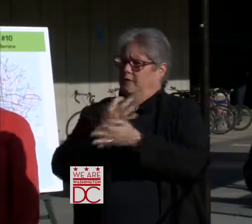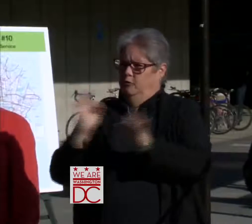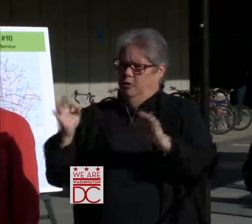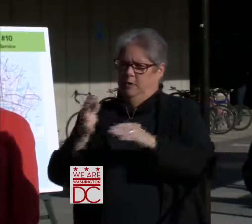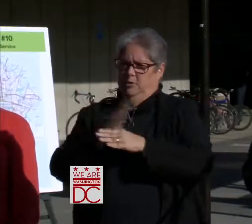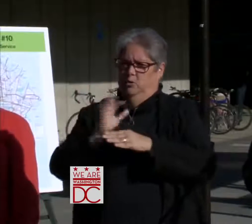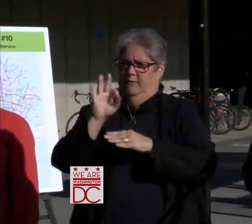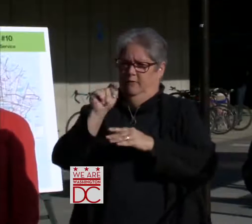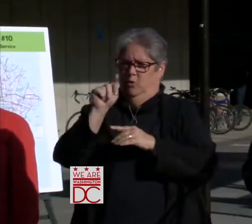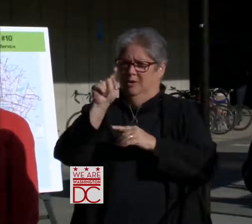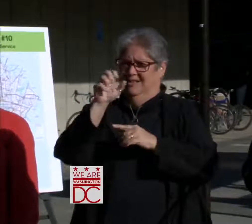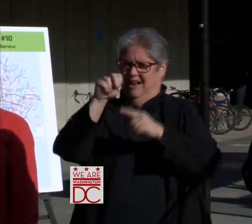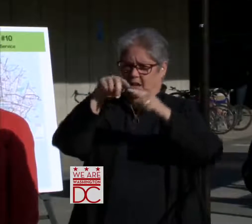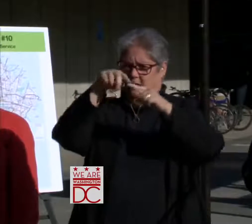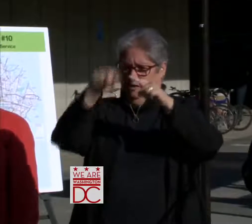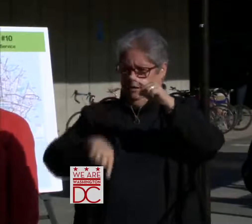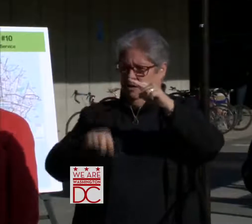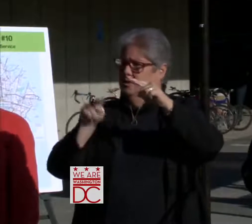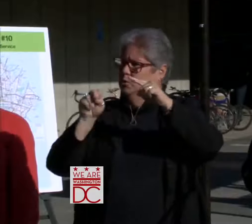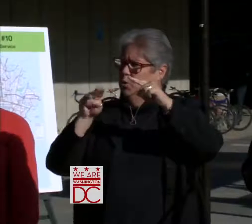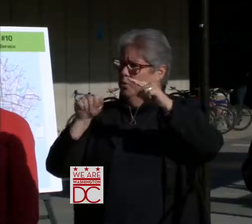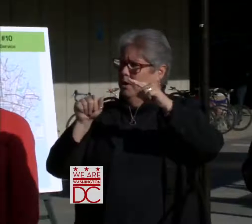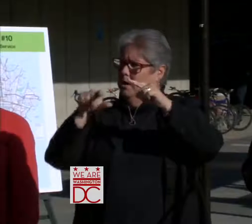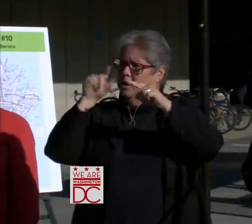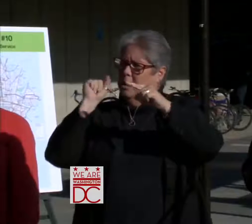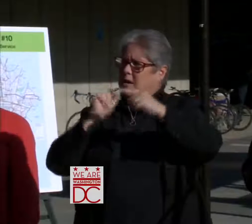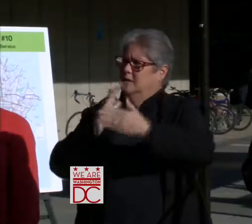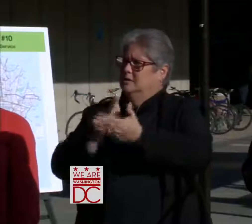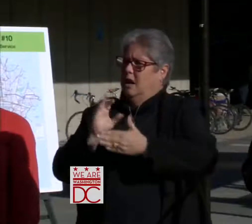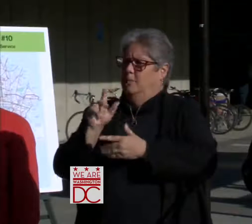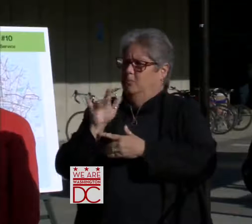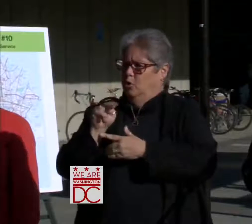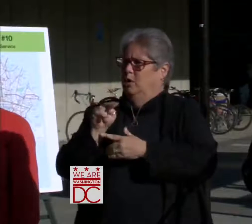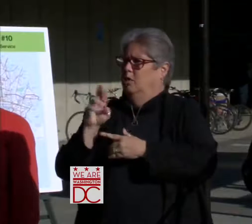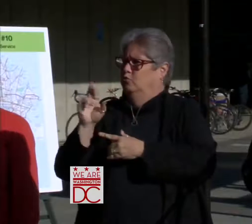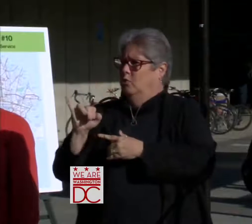TOTTEN AND NOMA GALLAUDET STOPPING AT BROOKLAND AND RHODE ISLAND STATIONS.